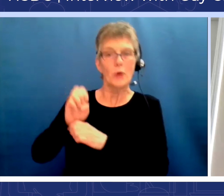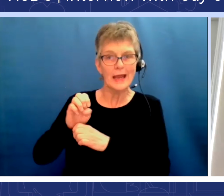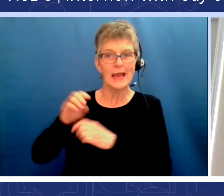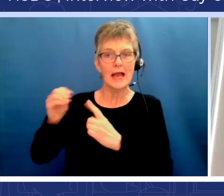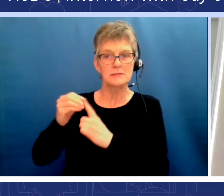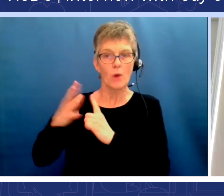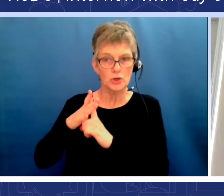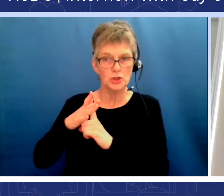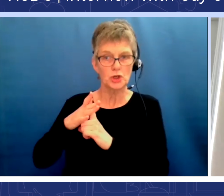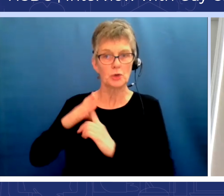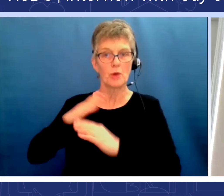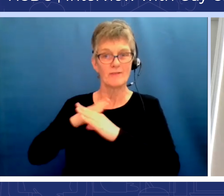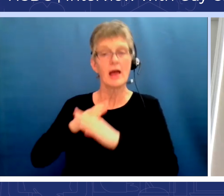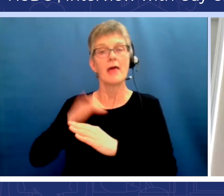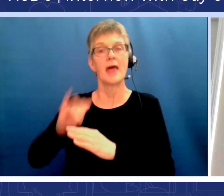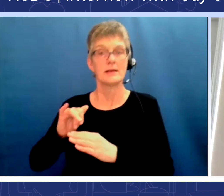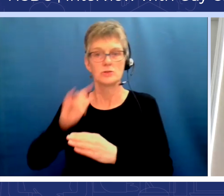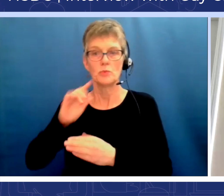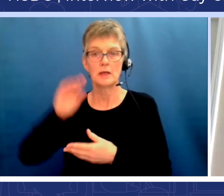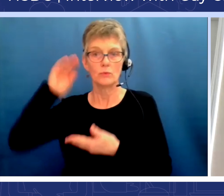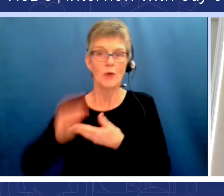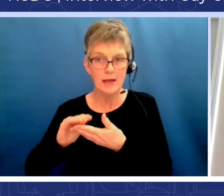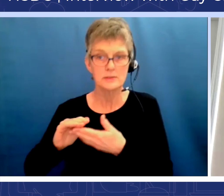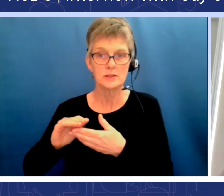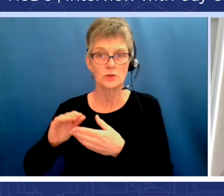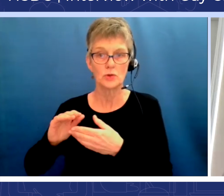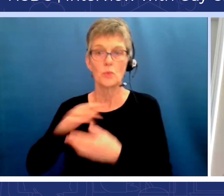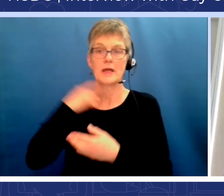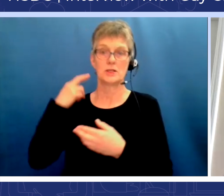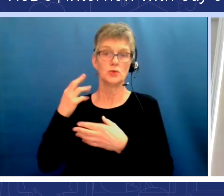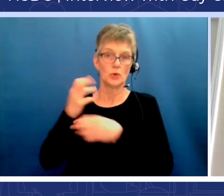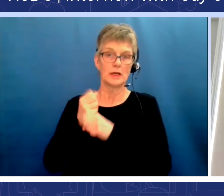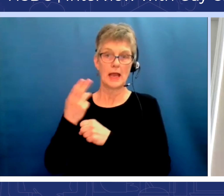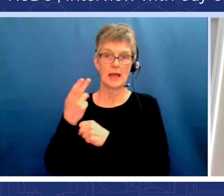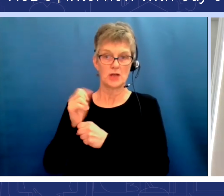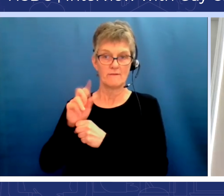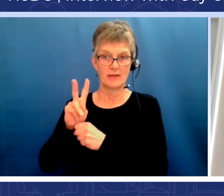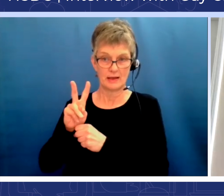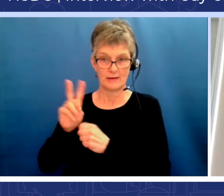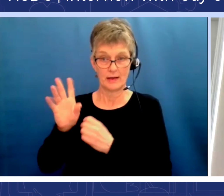someone's risk of attaining HIV. We have multiple programs throughout our agency